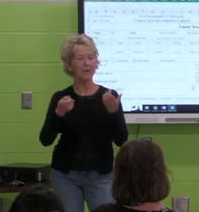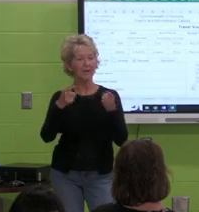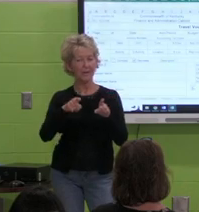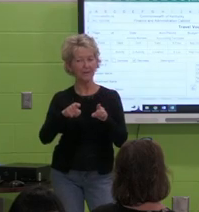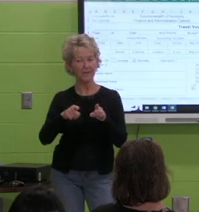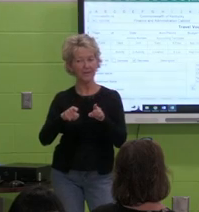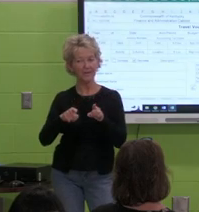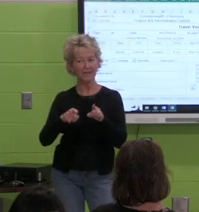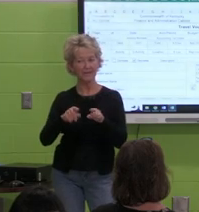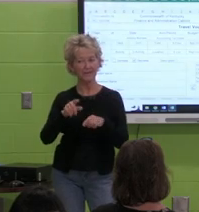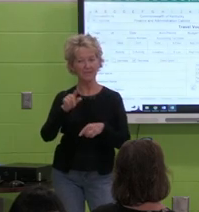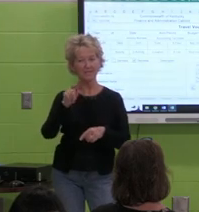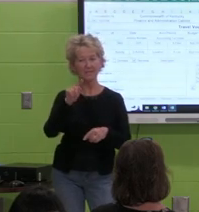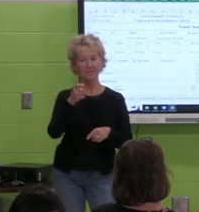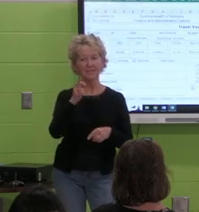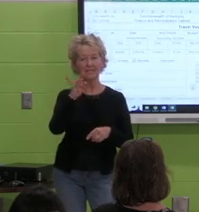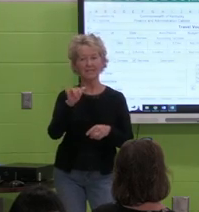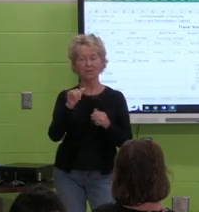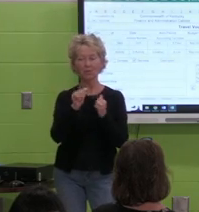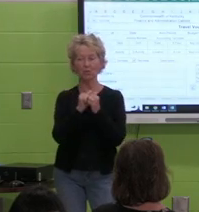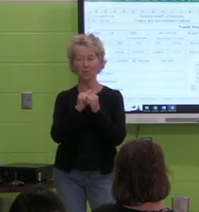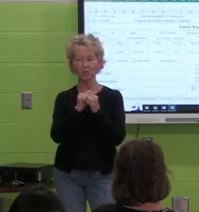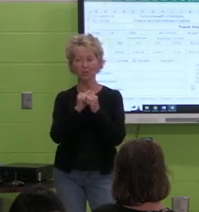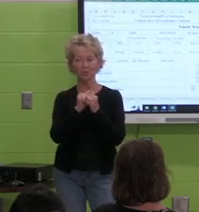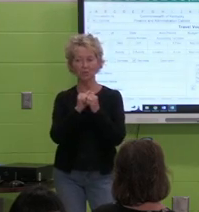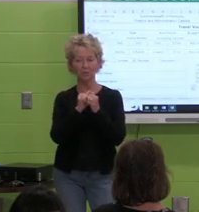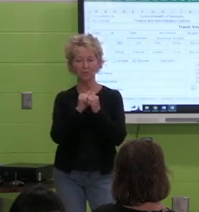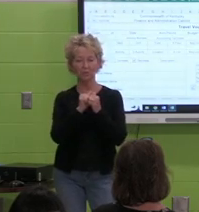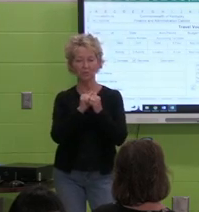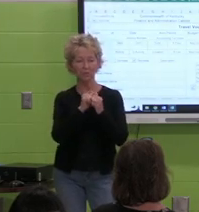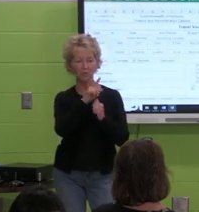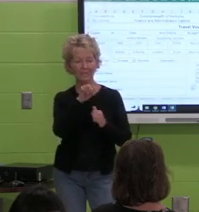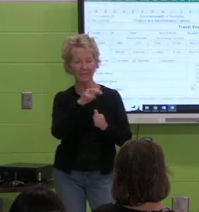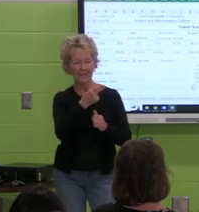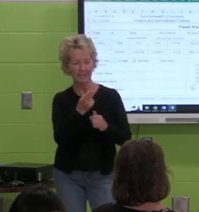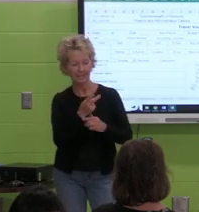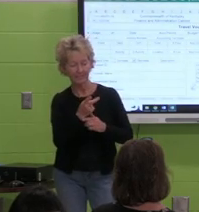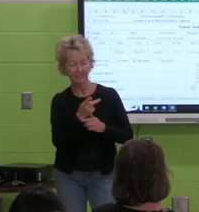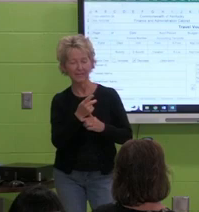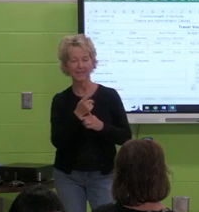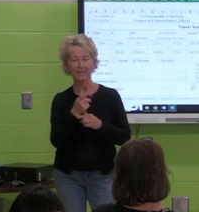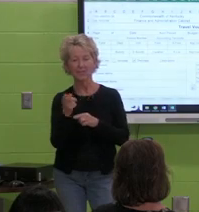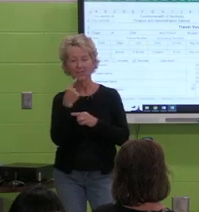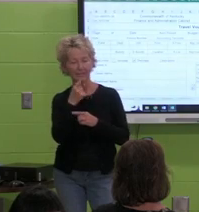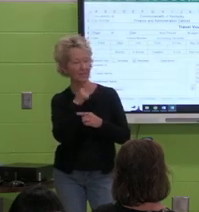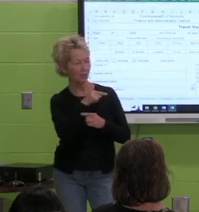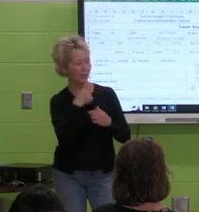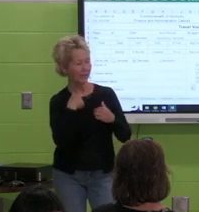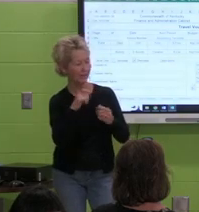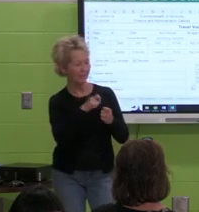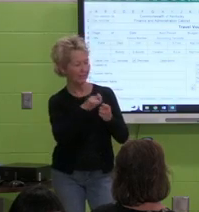when Terry works with Zach now she says okay you got this much money your Personnel is going to